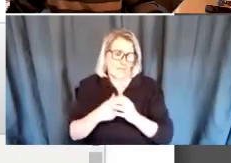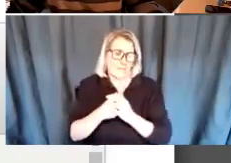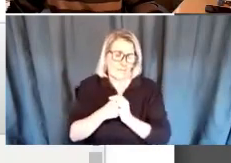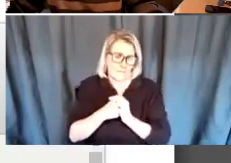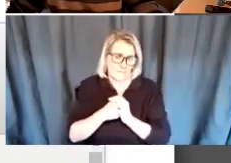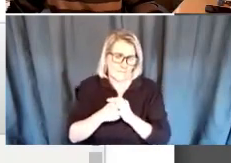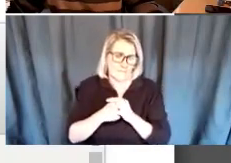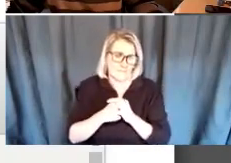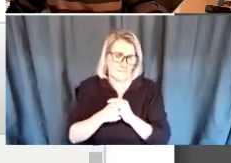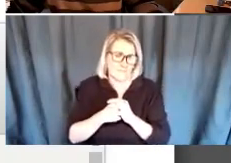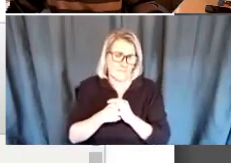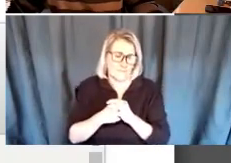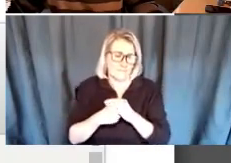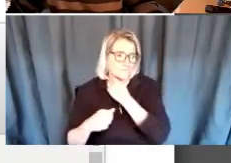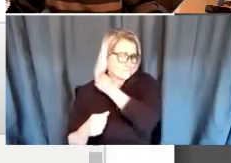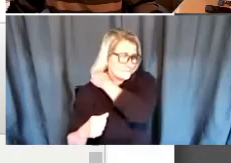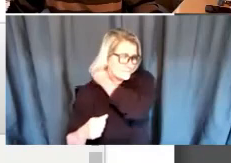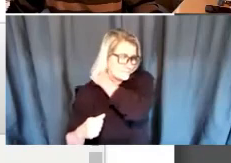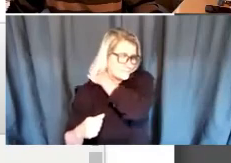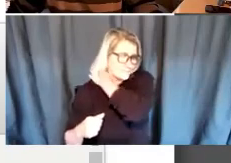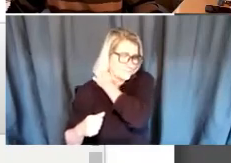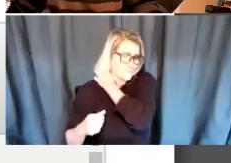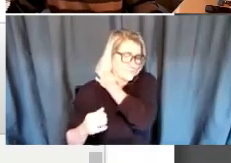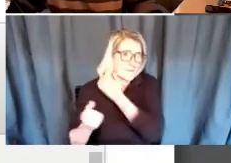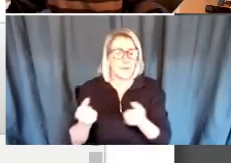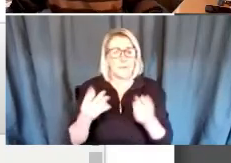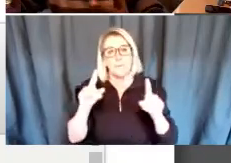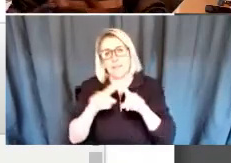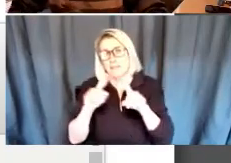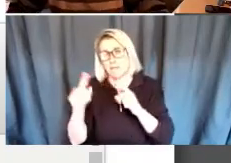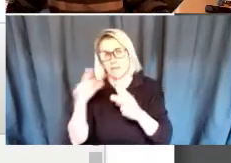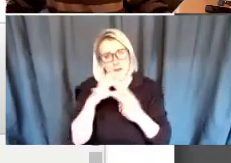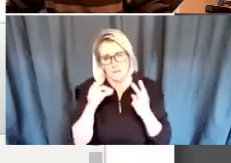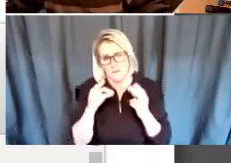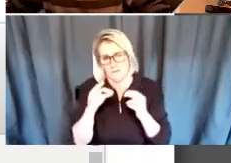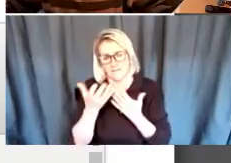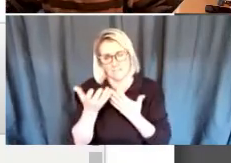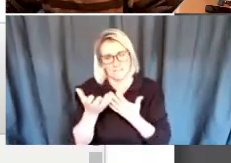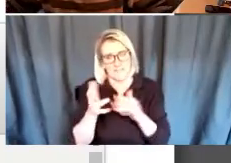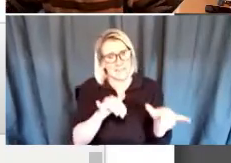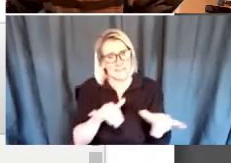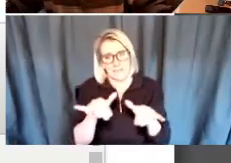14:49:30 So many options are there. it's very similar to what we see, what we generally